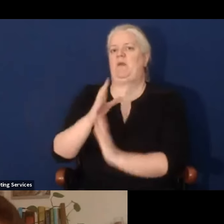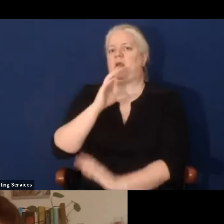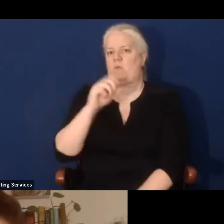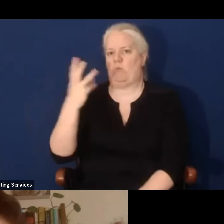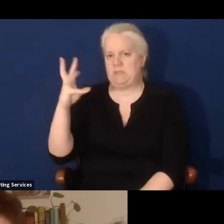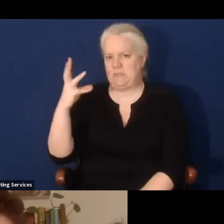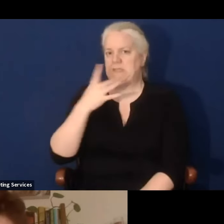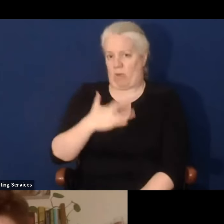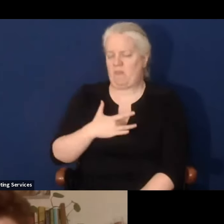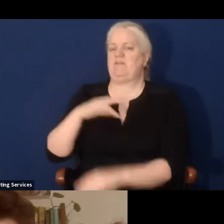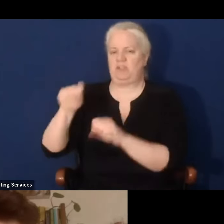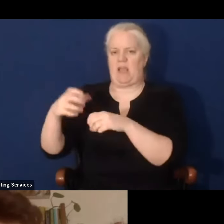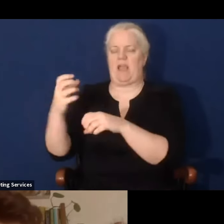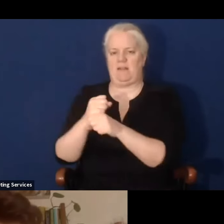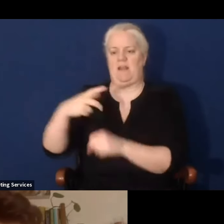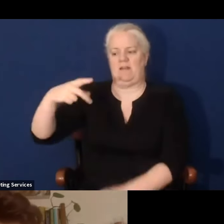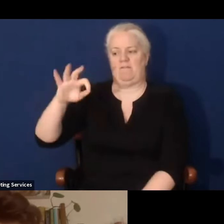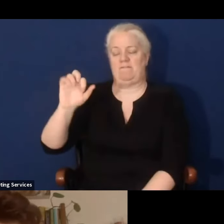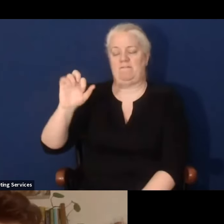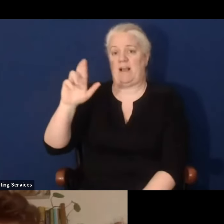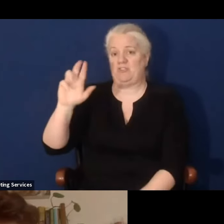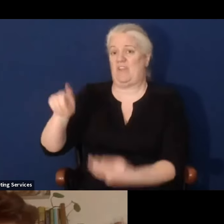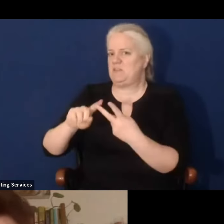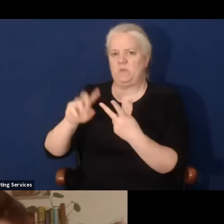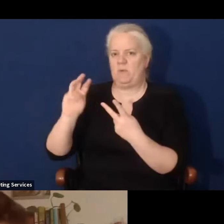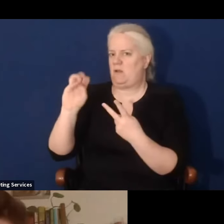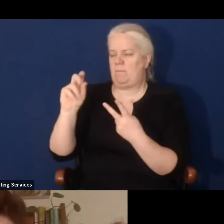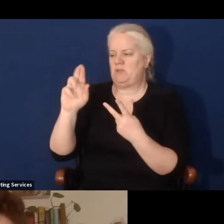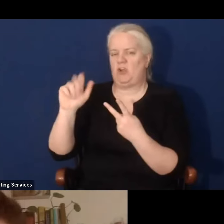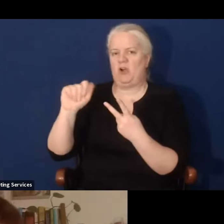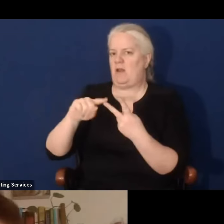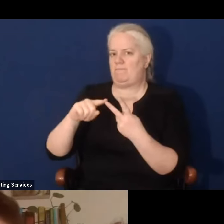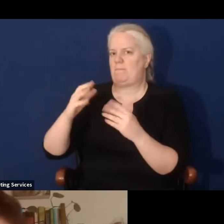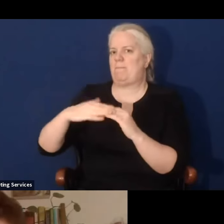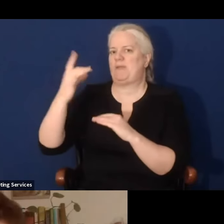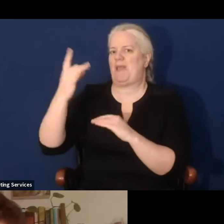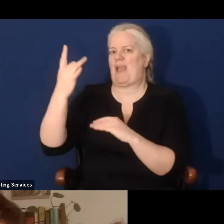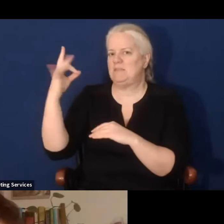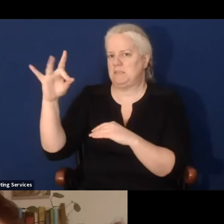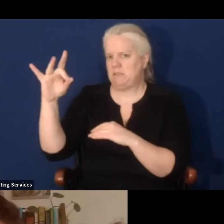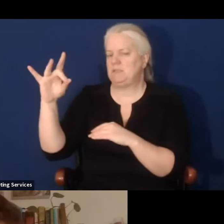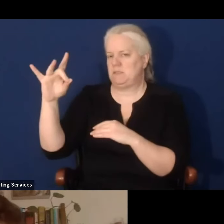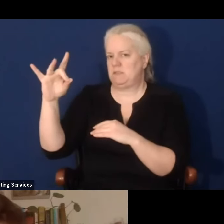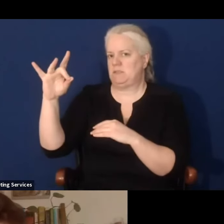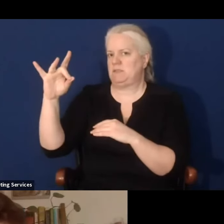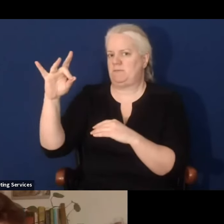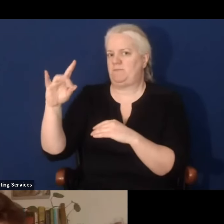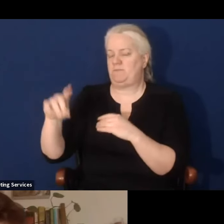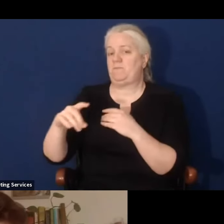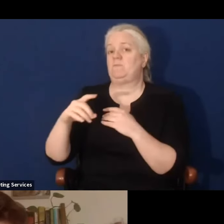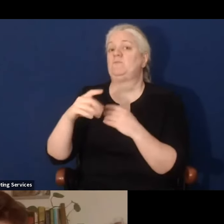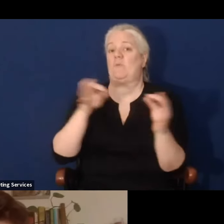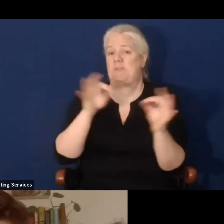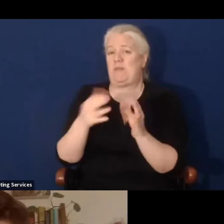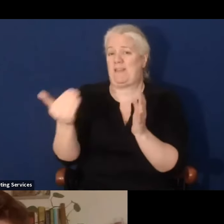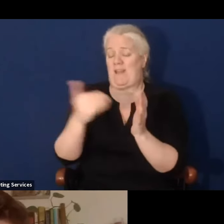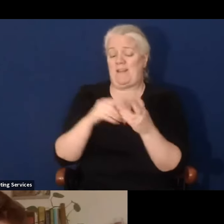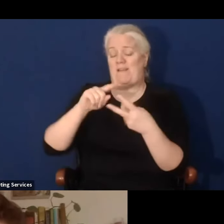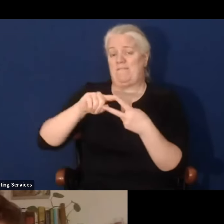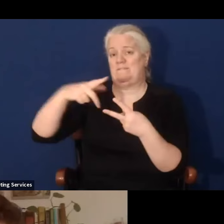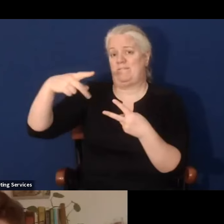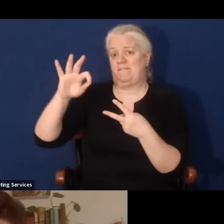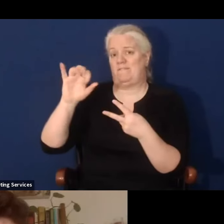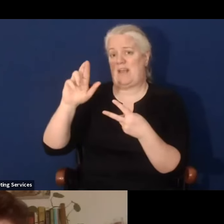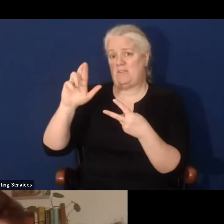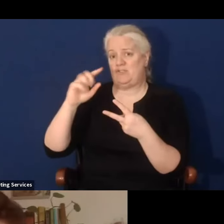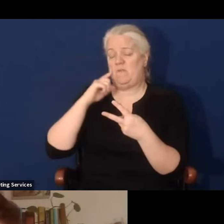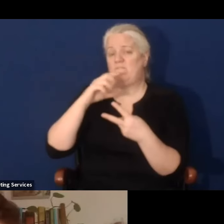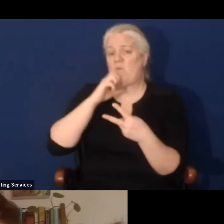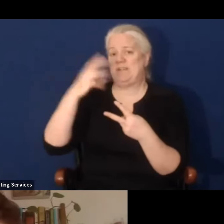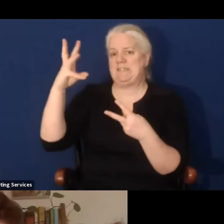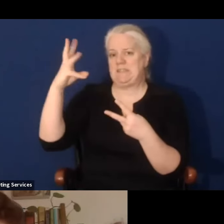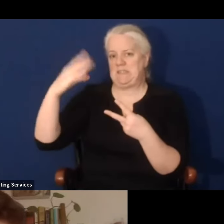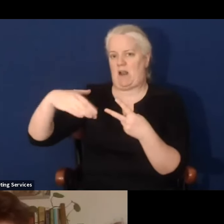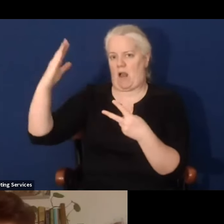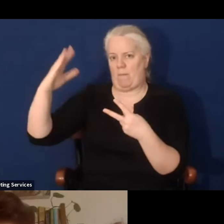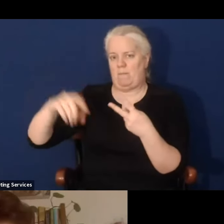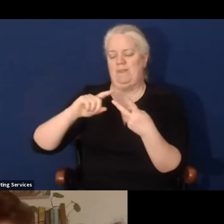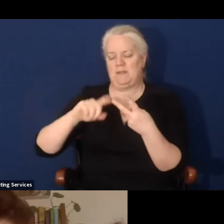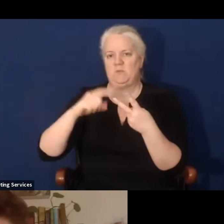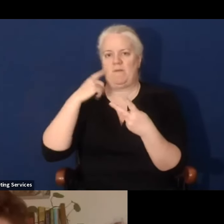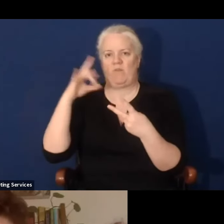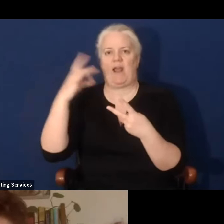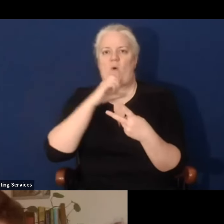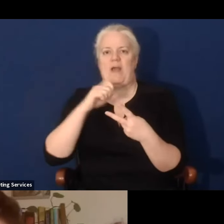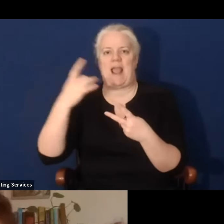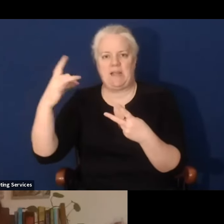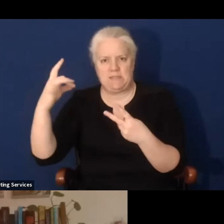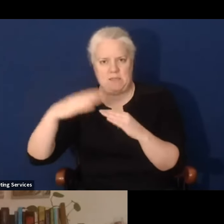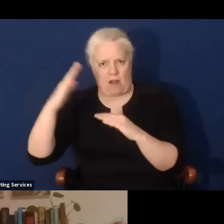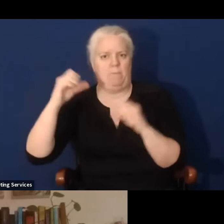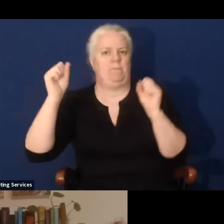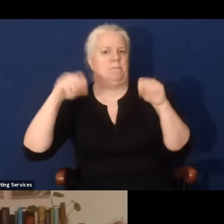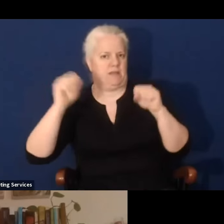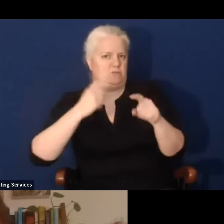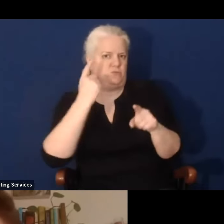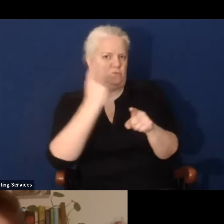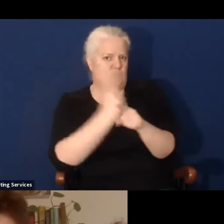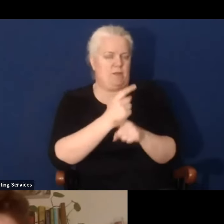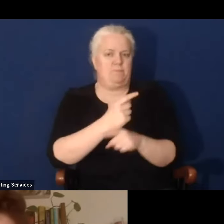Right.